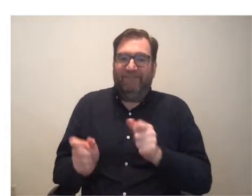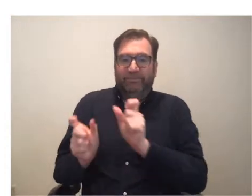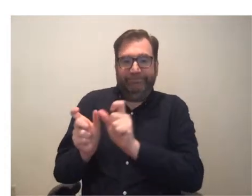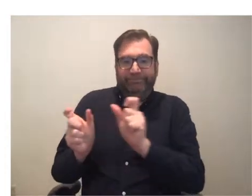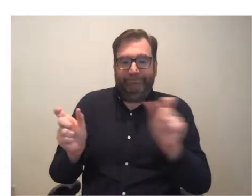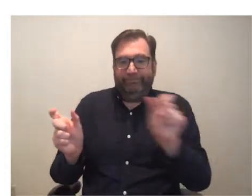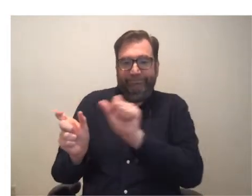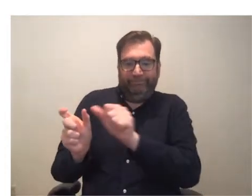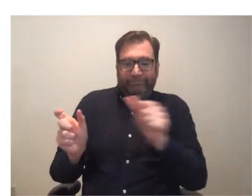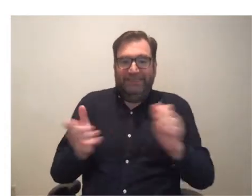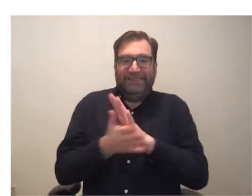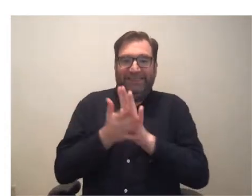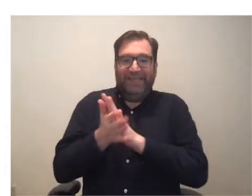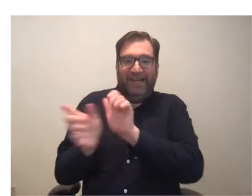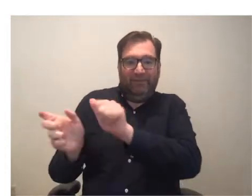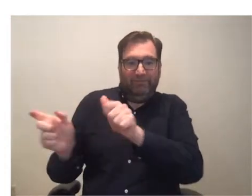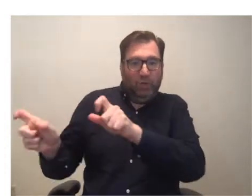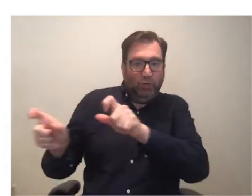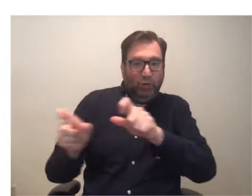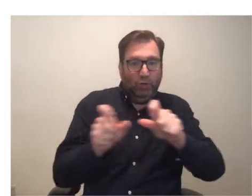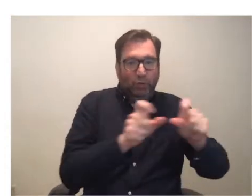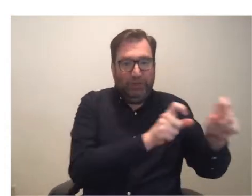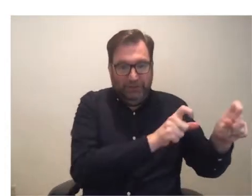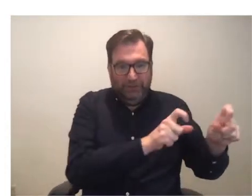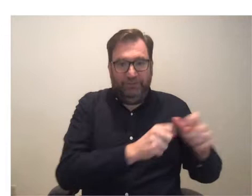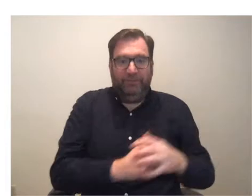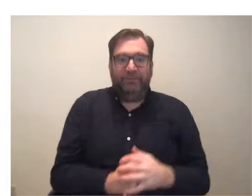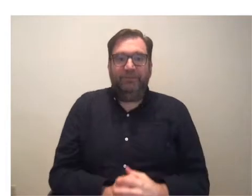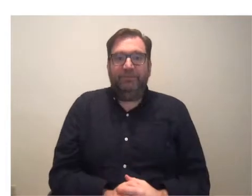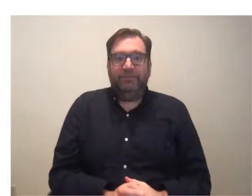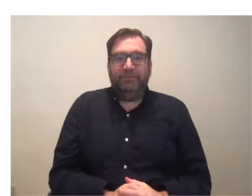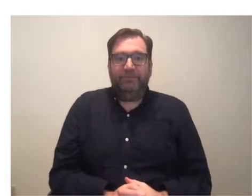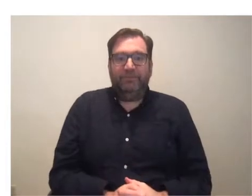and a continuous sign language video sequence,